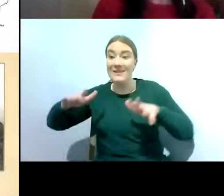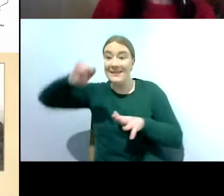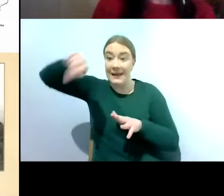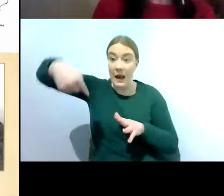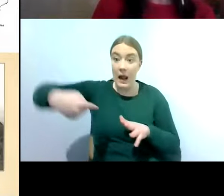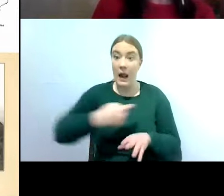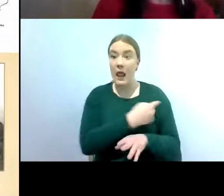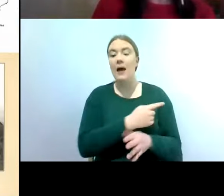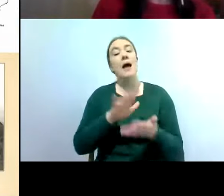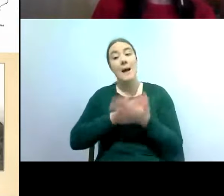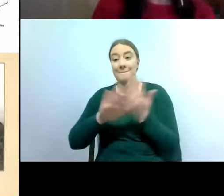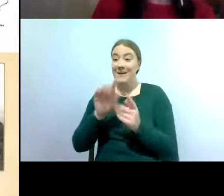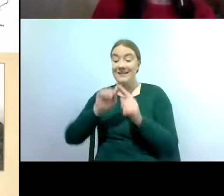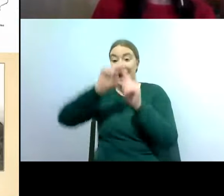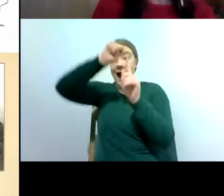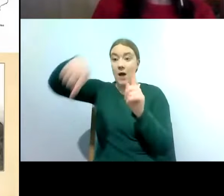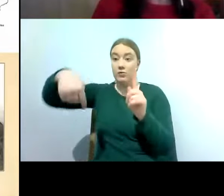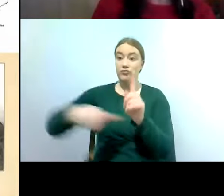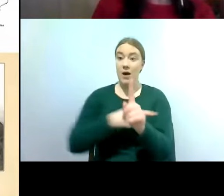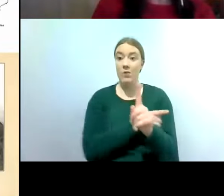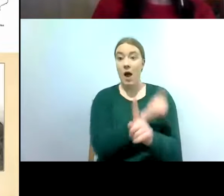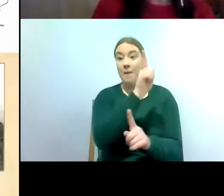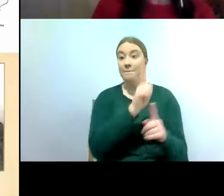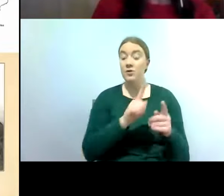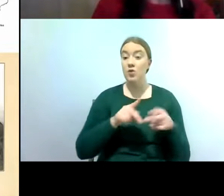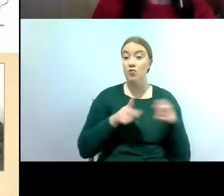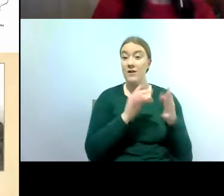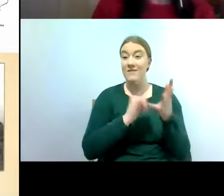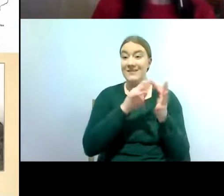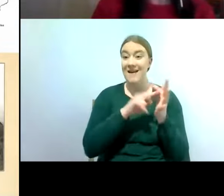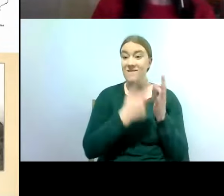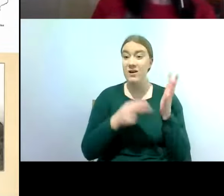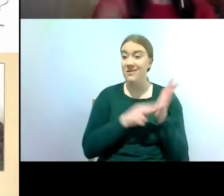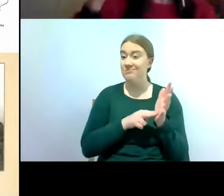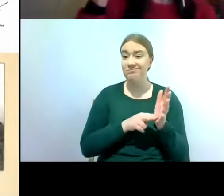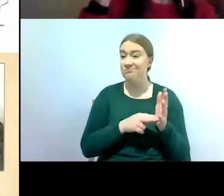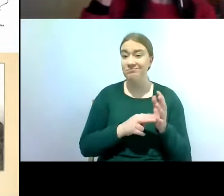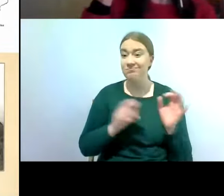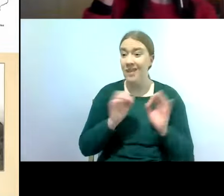the rivers on the west such as the river severn so they were actually introduced here intentionally